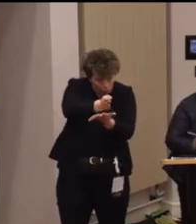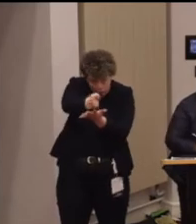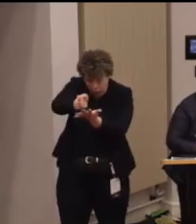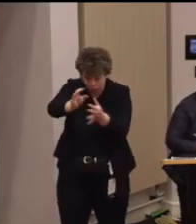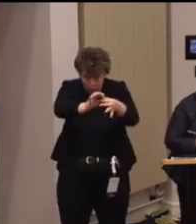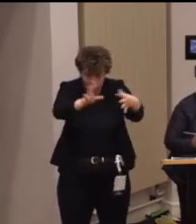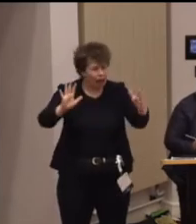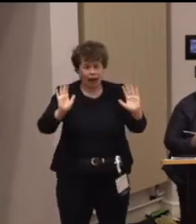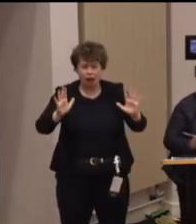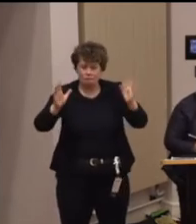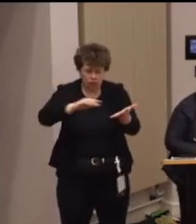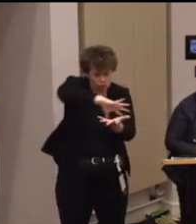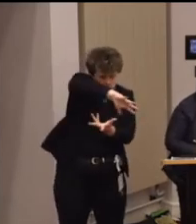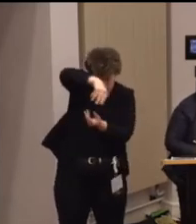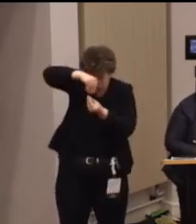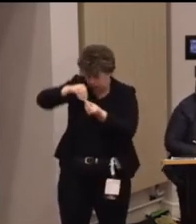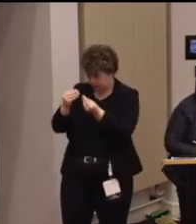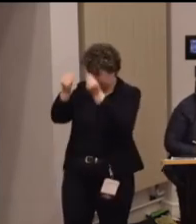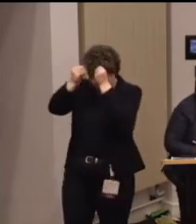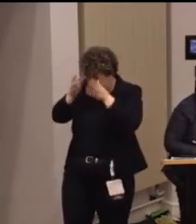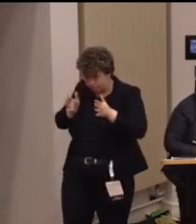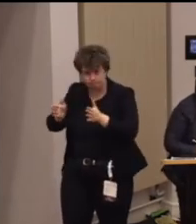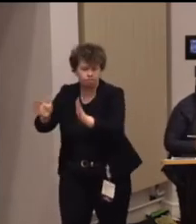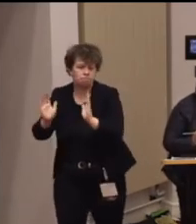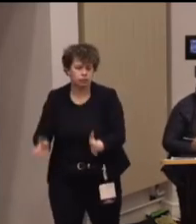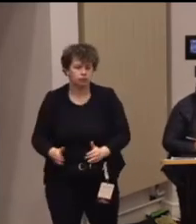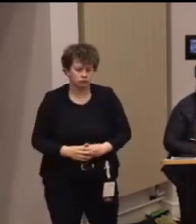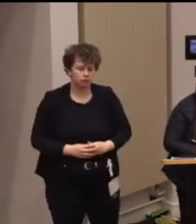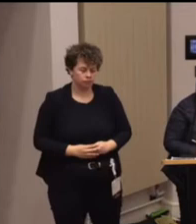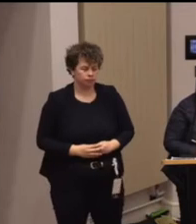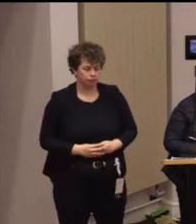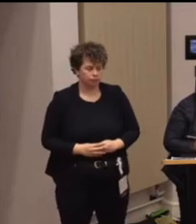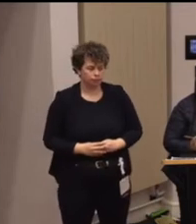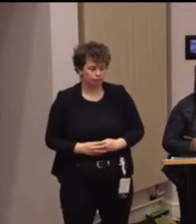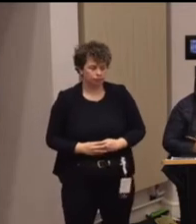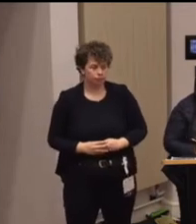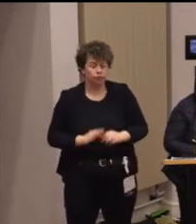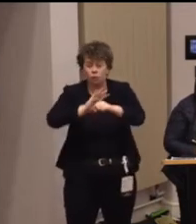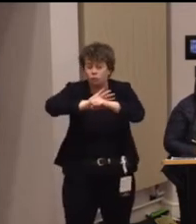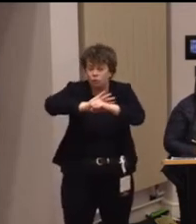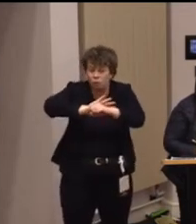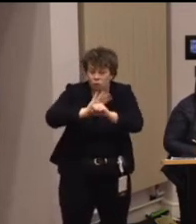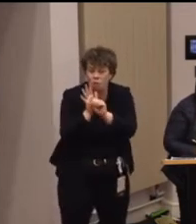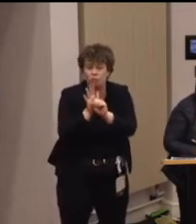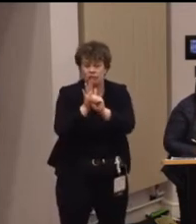been exemplifying some of the examples during the pandemic and in the humanitarian emergencies